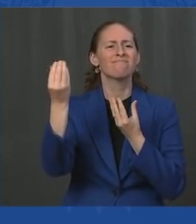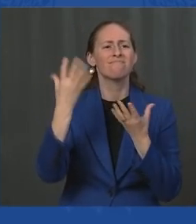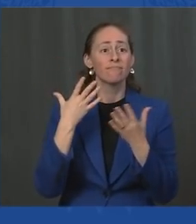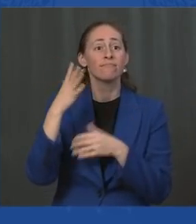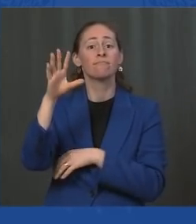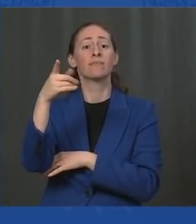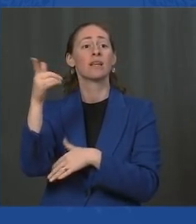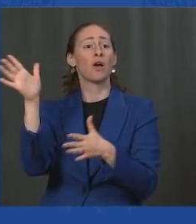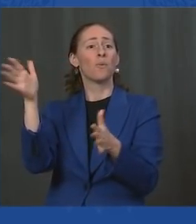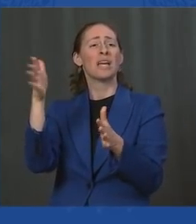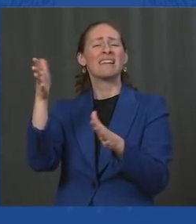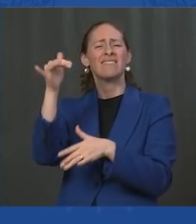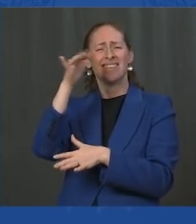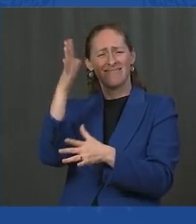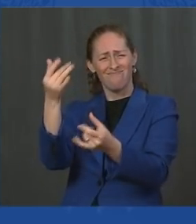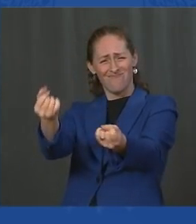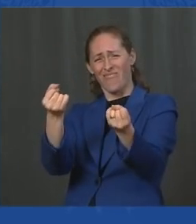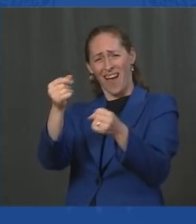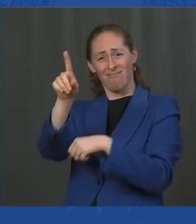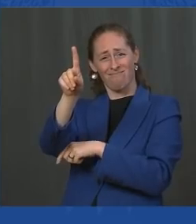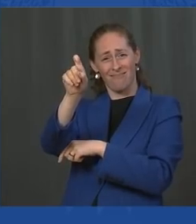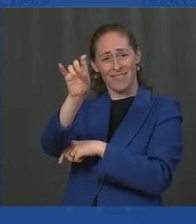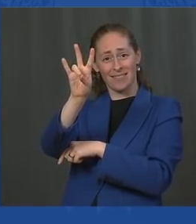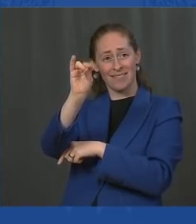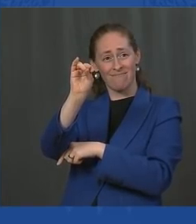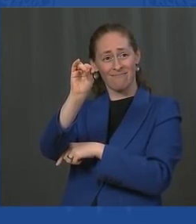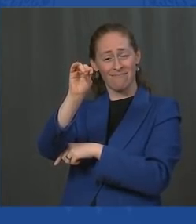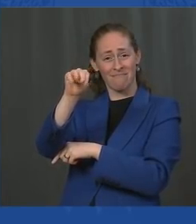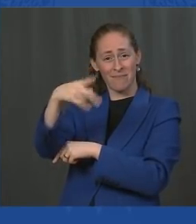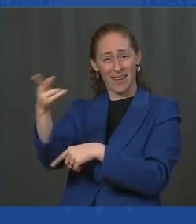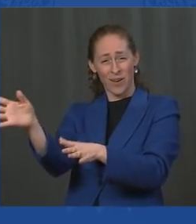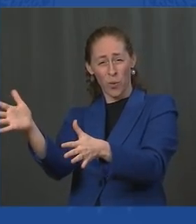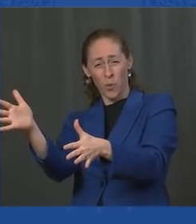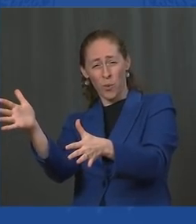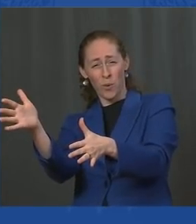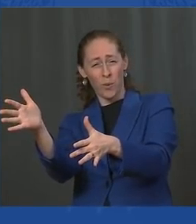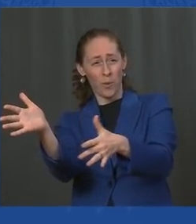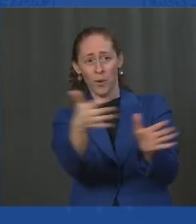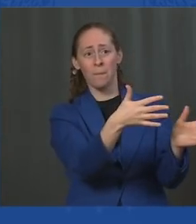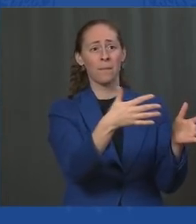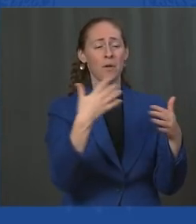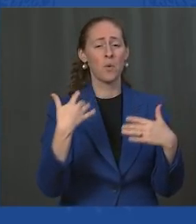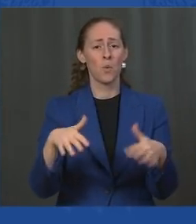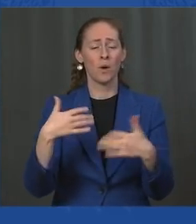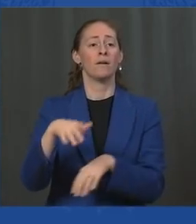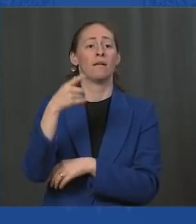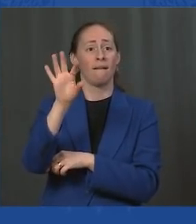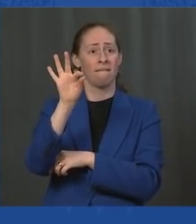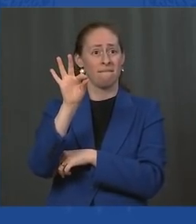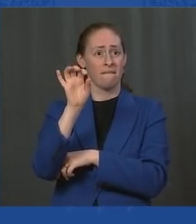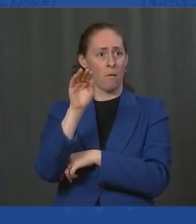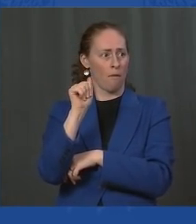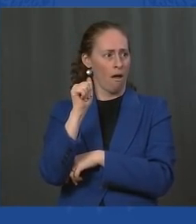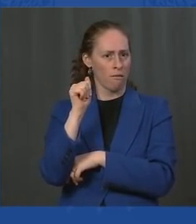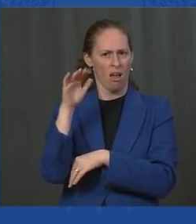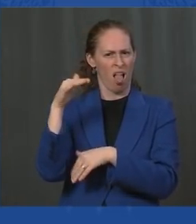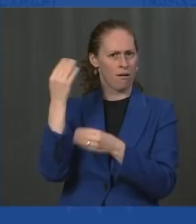it's not been confirmed yet by FEMA, but 170 miles an hour -- causing unimaginable damage,